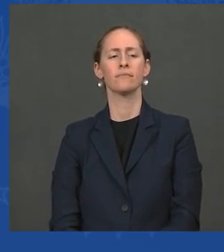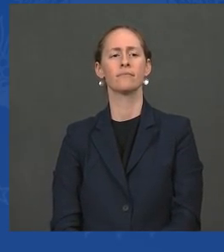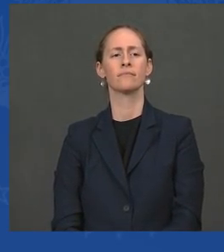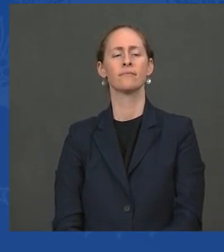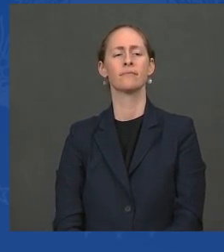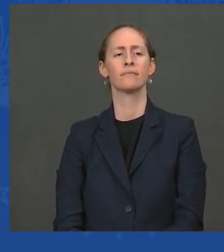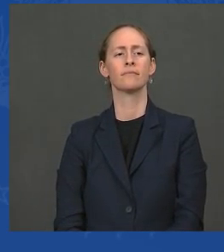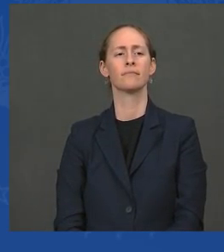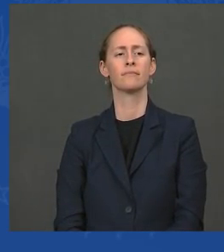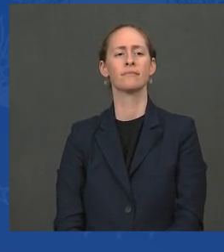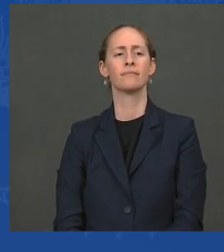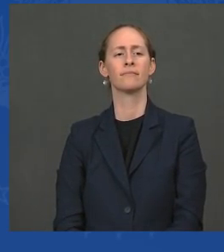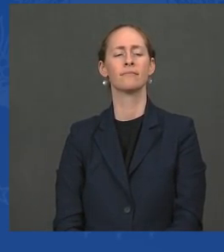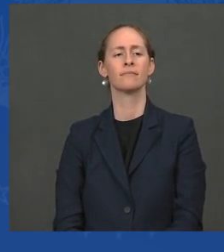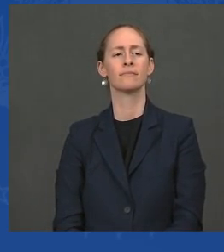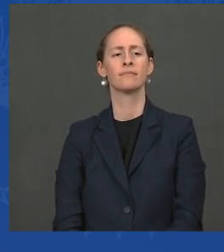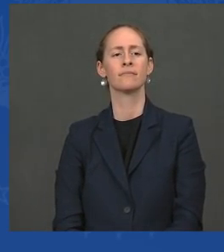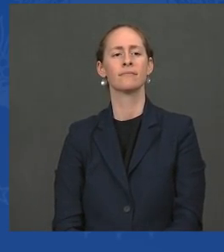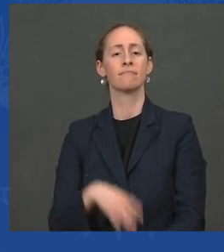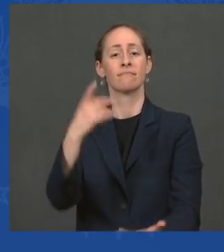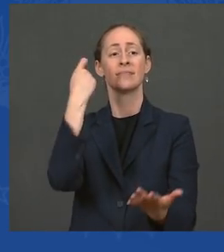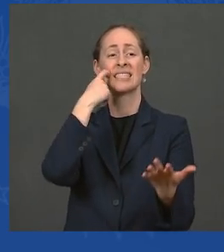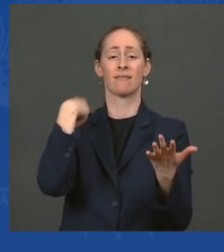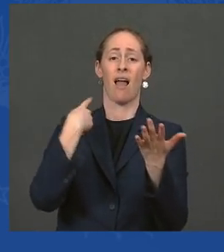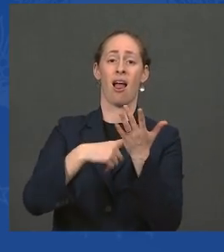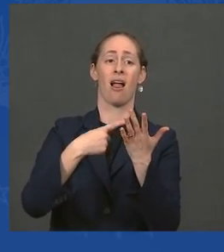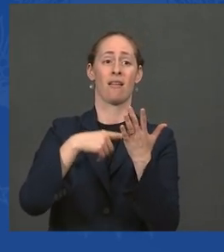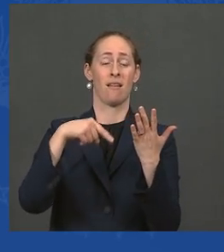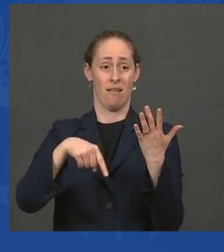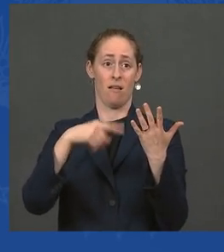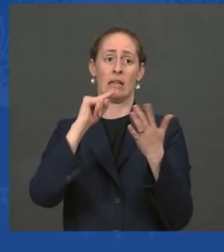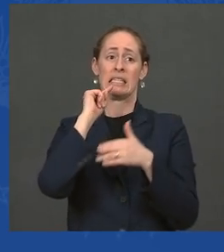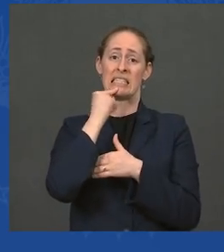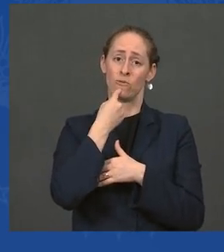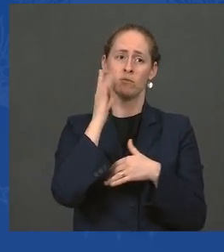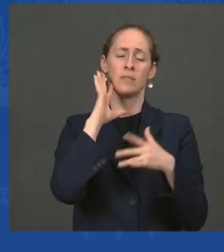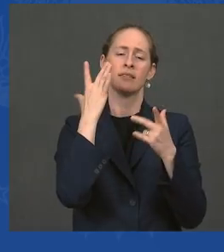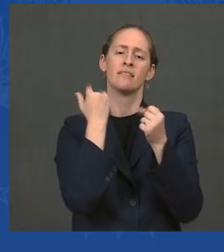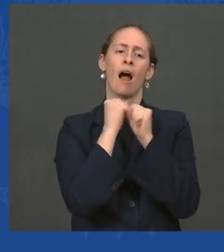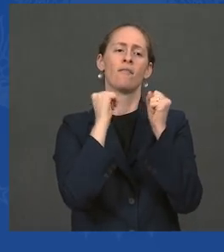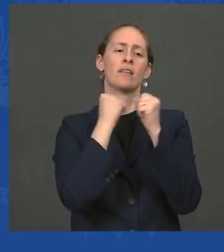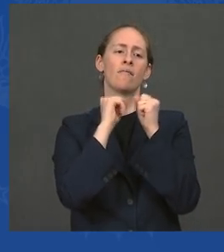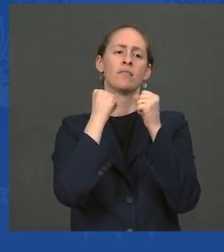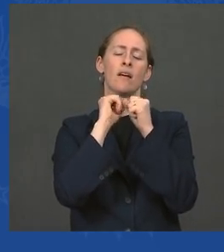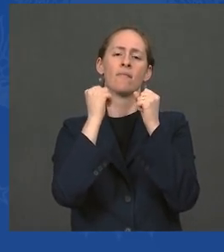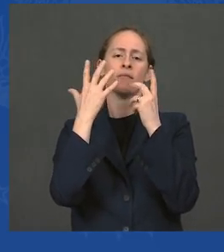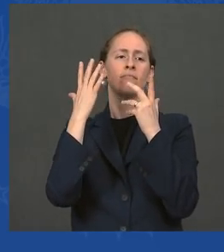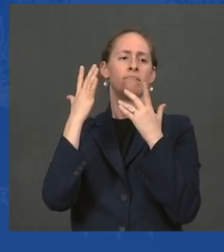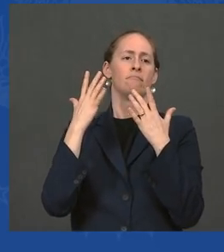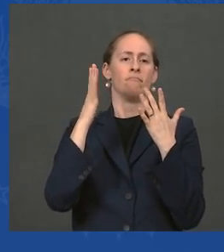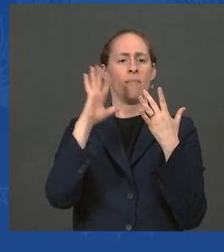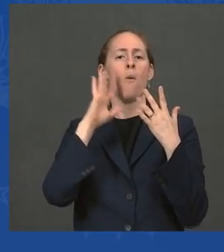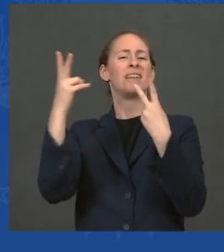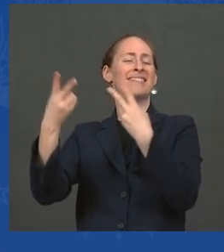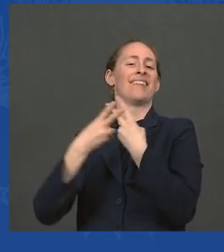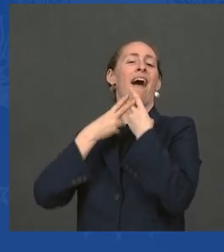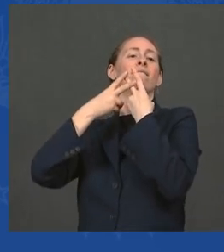I just said this project is going to save, literally, hundreds of millions of barrels of oil annually. But folks here in Pennsylvania know the cost of inaction